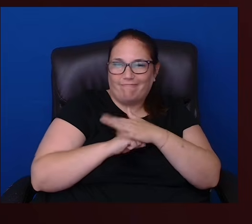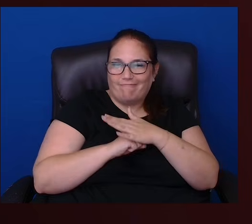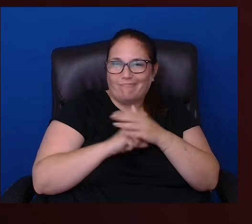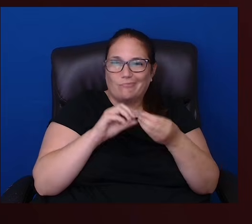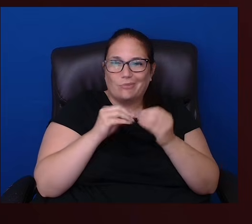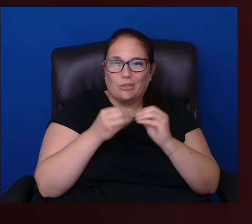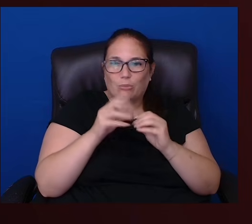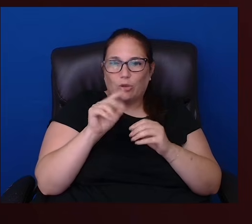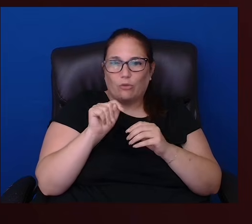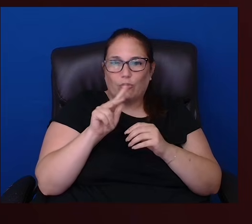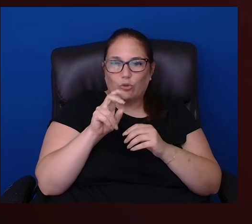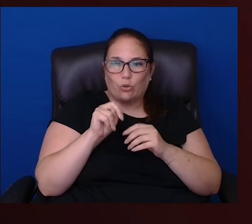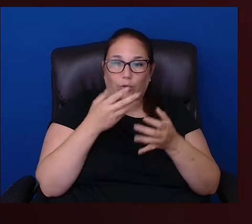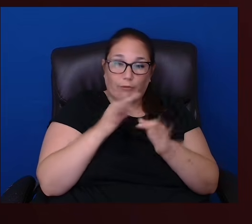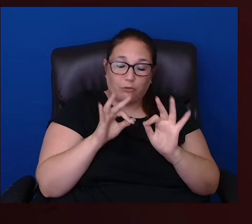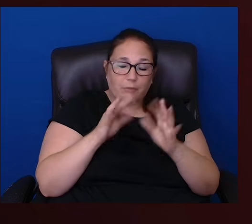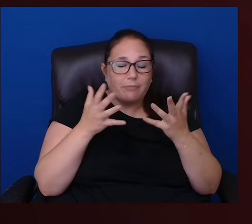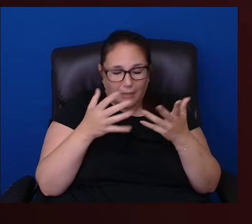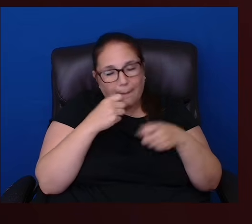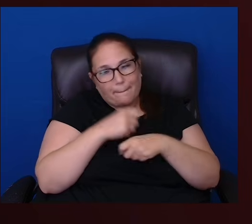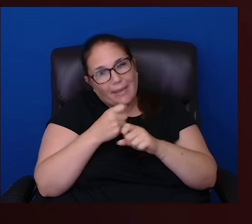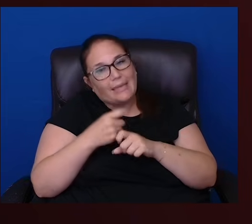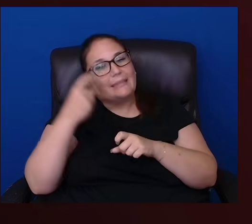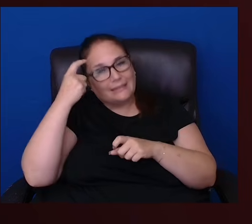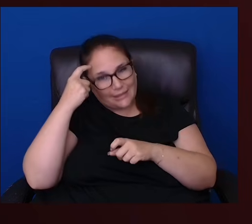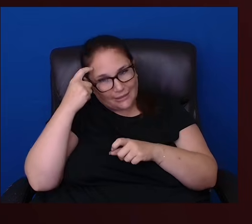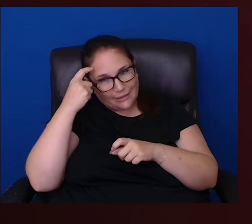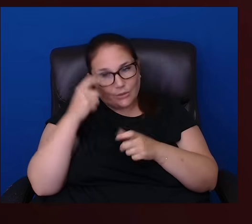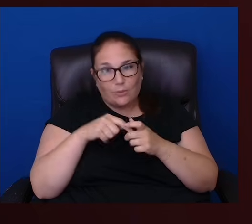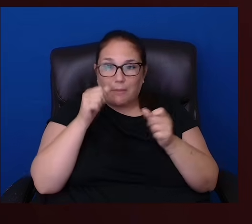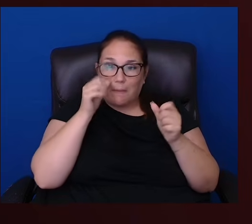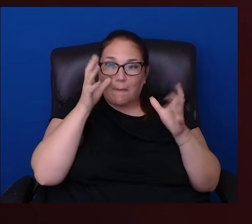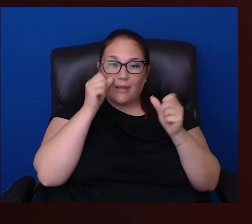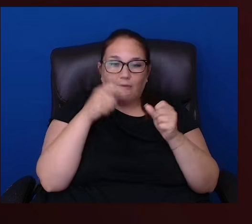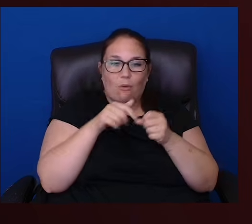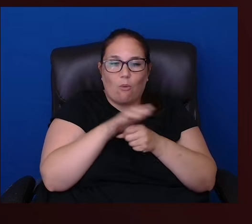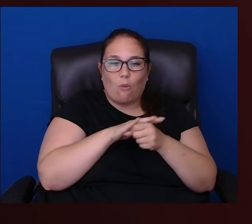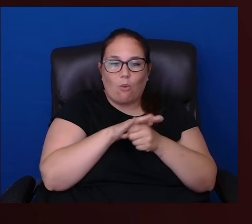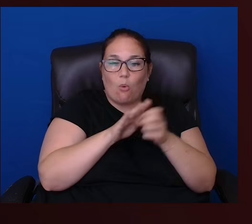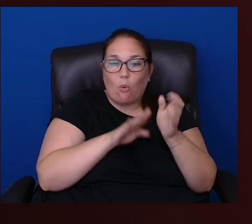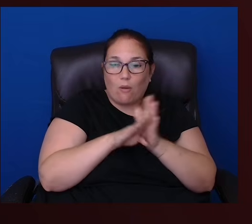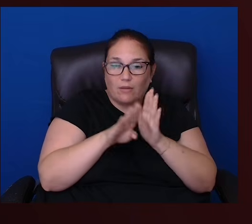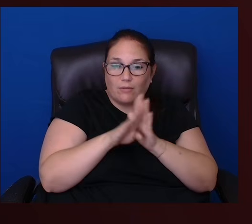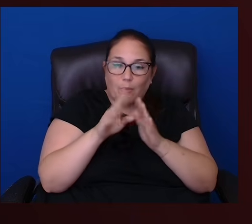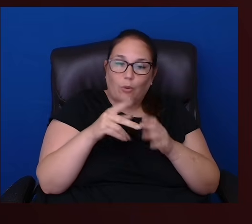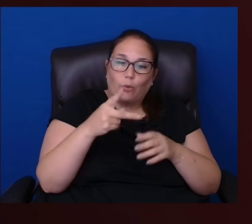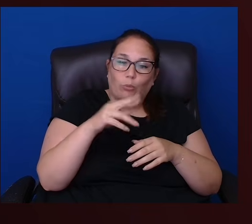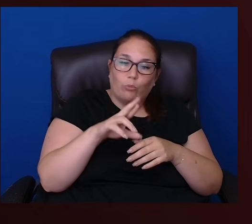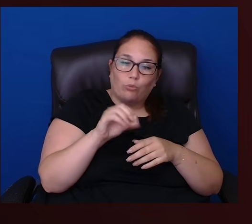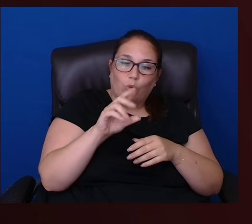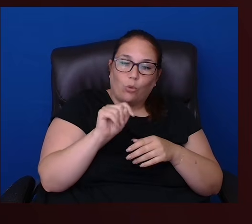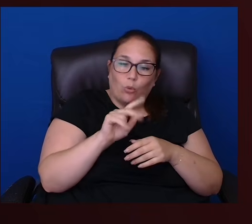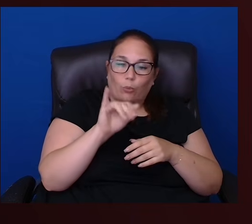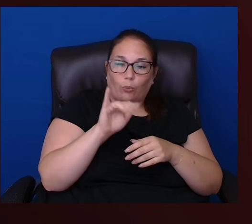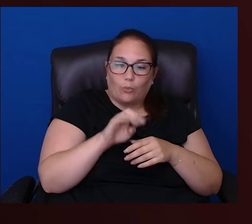Makes sense. So, this is amazing for local development, for prototyping, for getting started, working against,